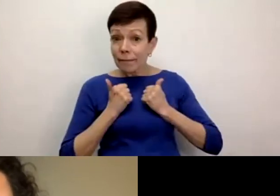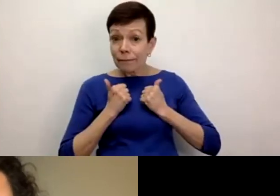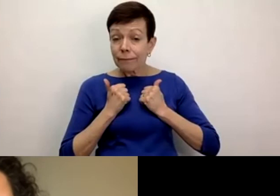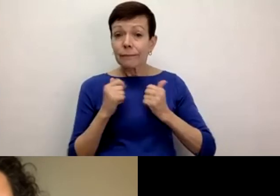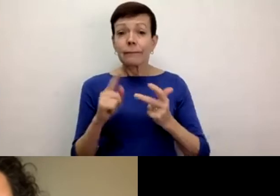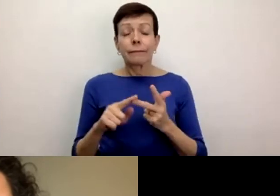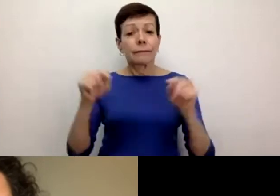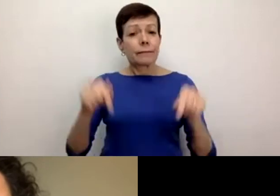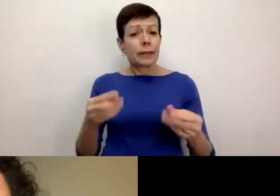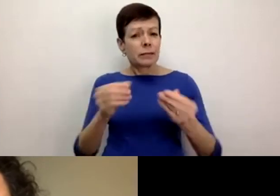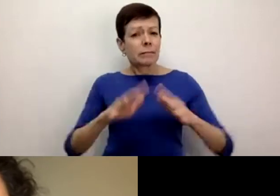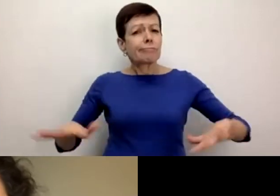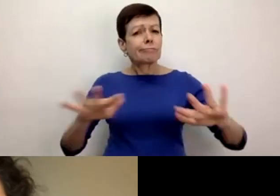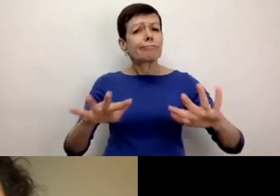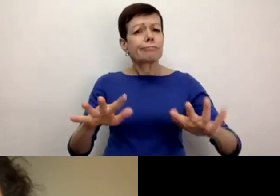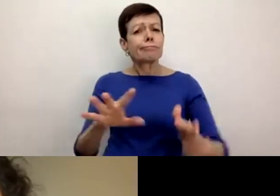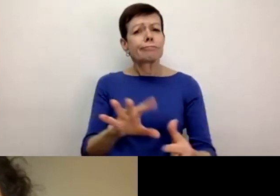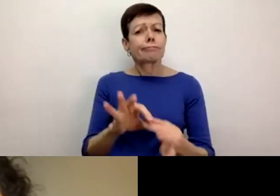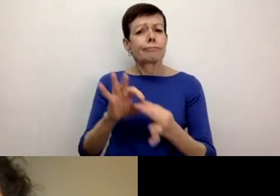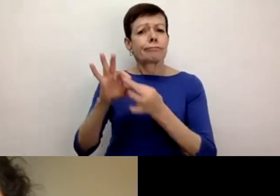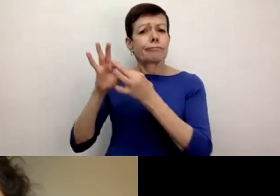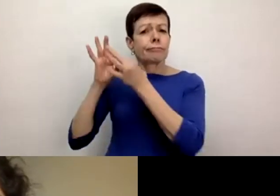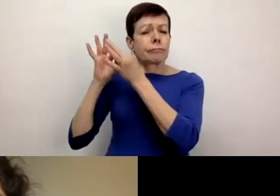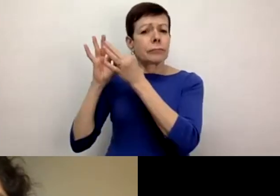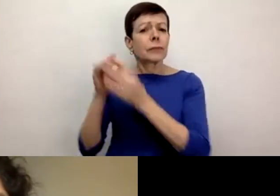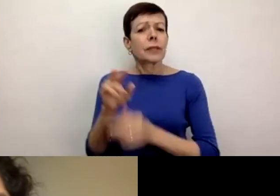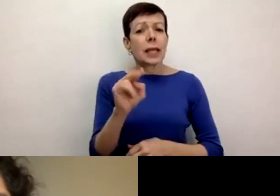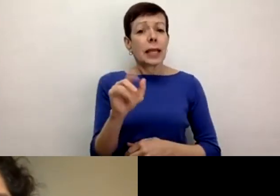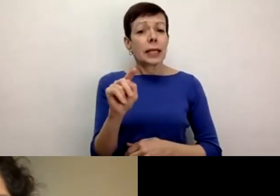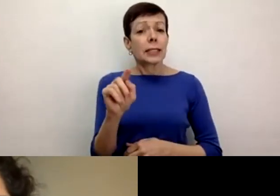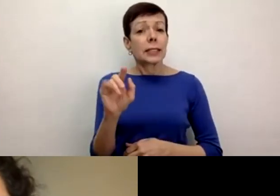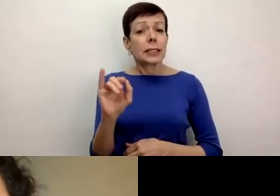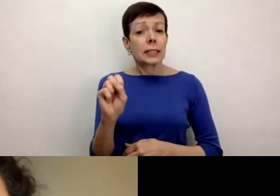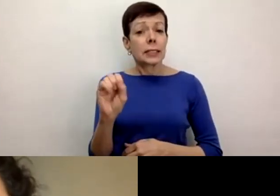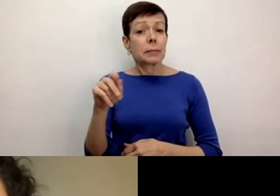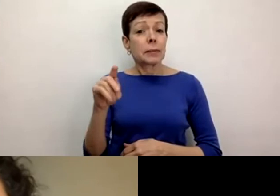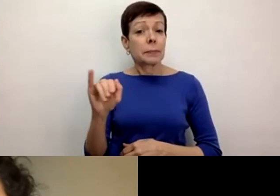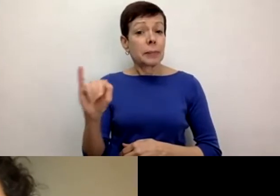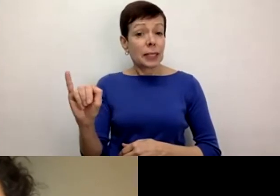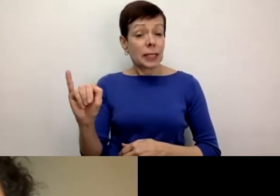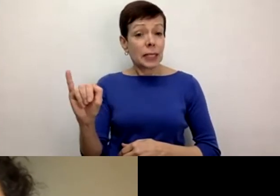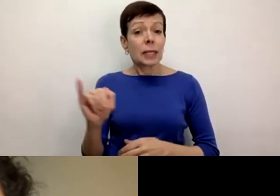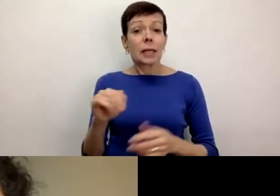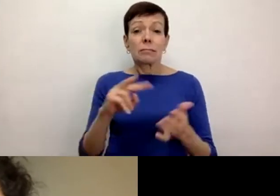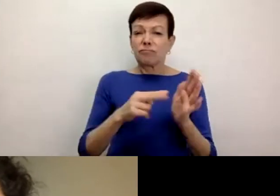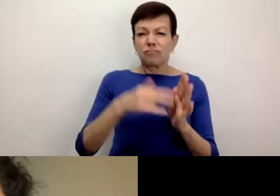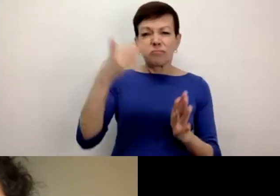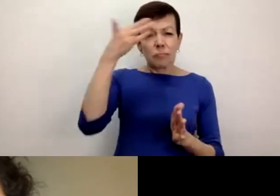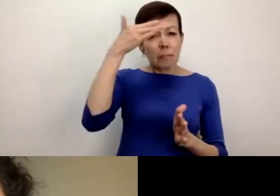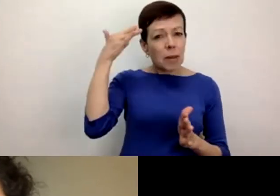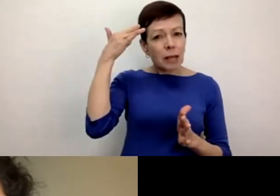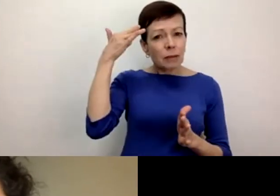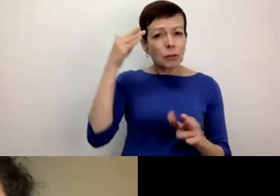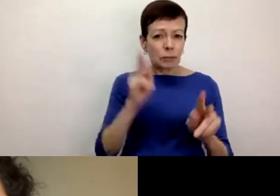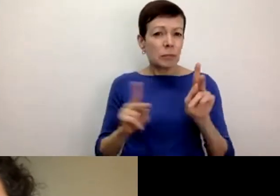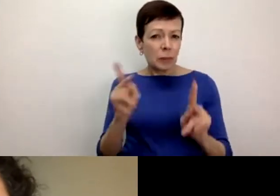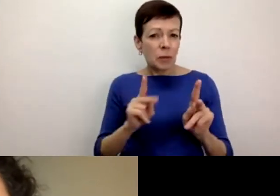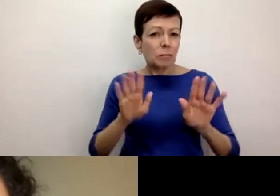of the Niitsitapi which is more commonly known as Blackfoot people.